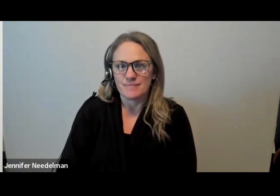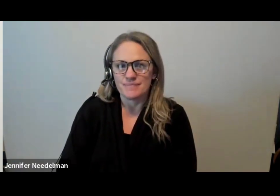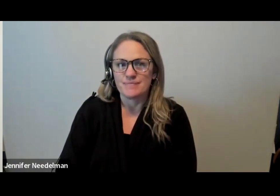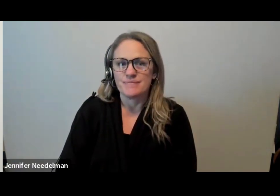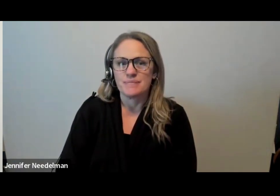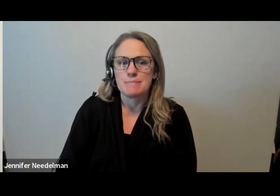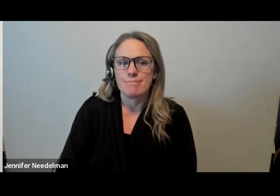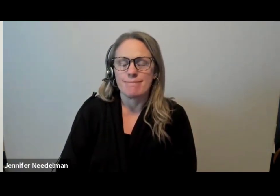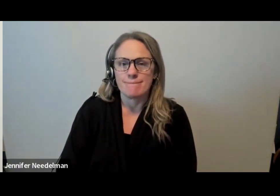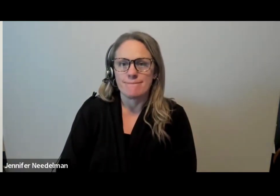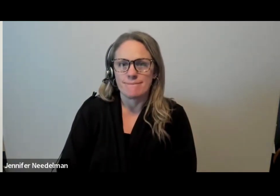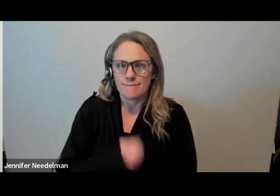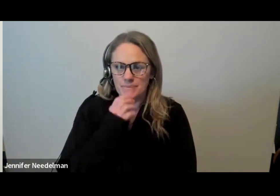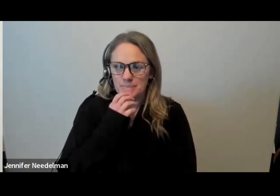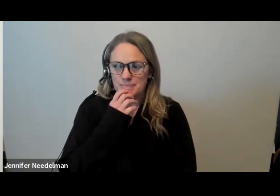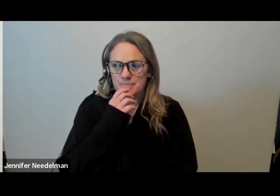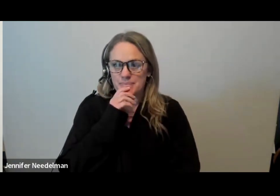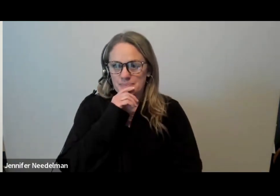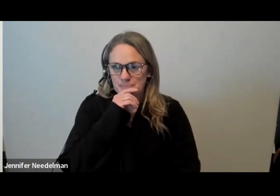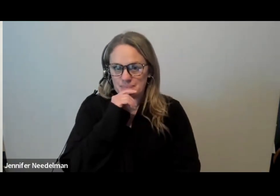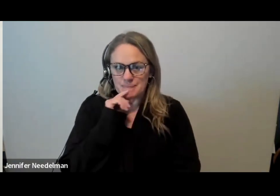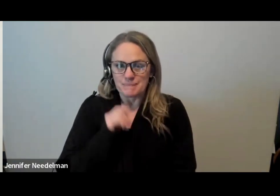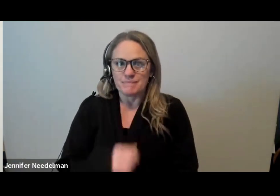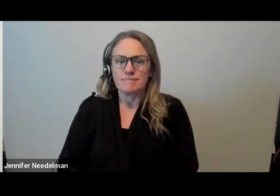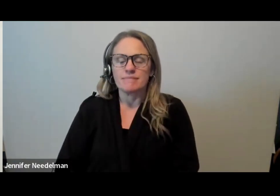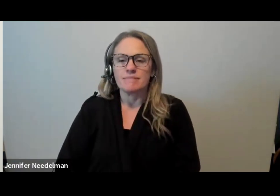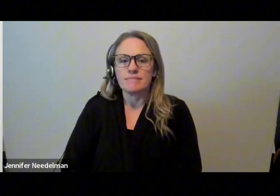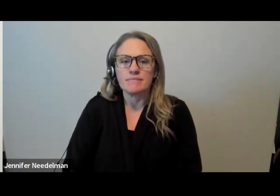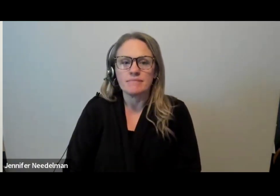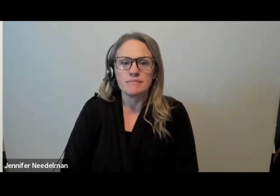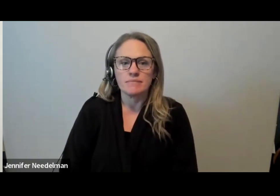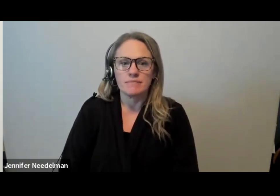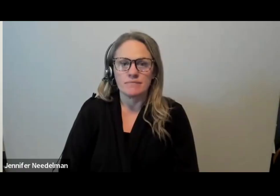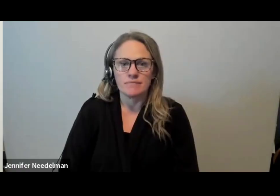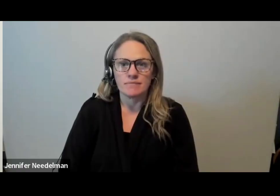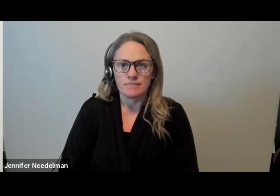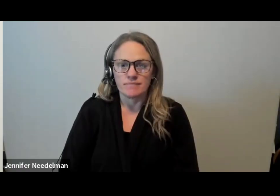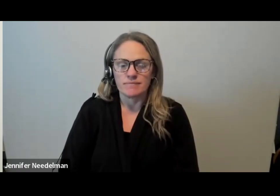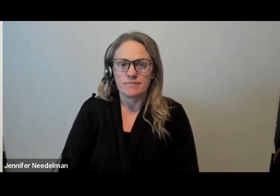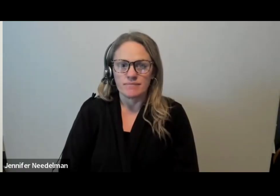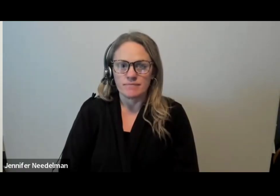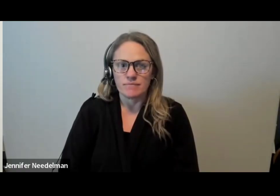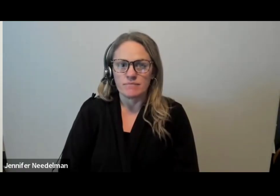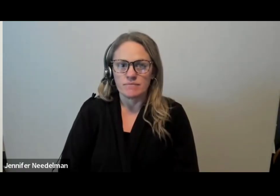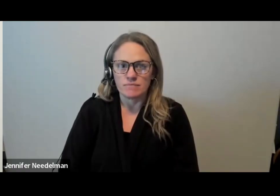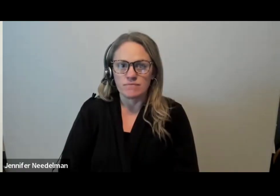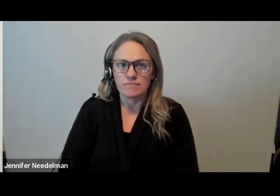everybody as they come together, has a place and there's all this willingness to adjust to